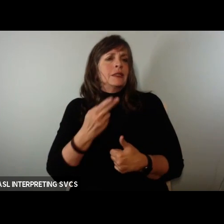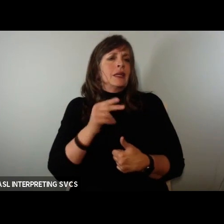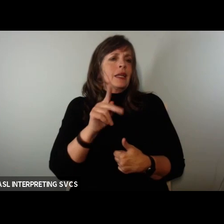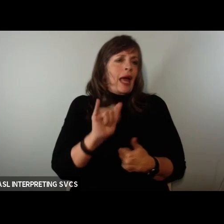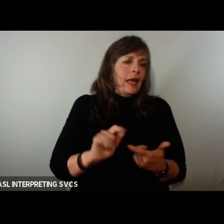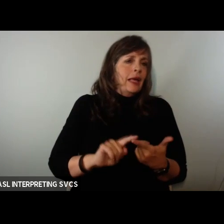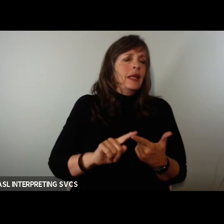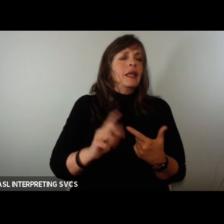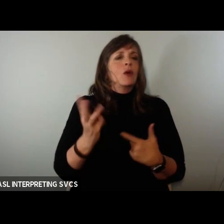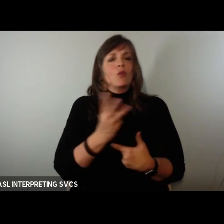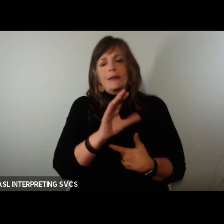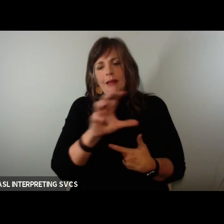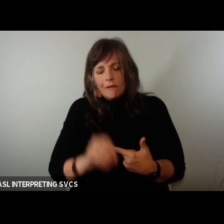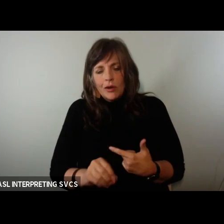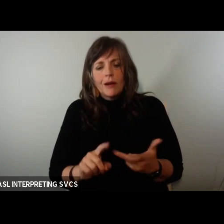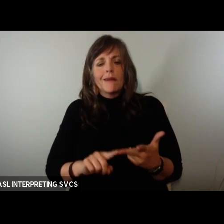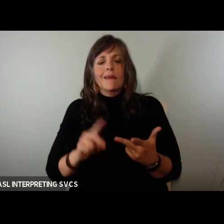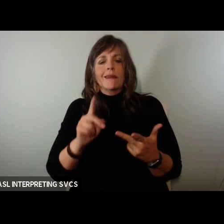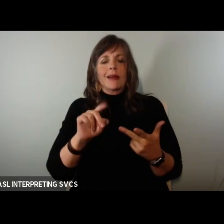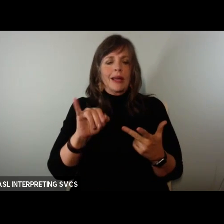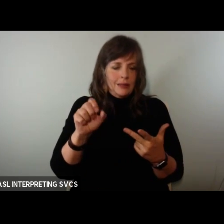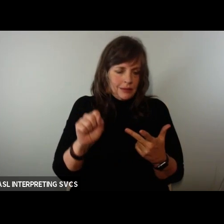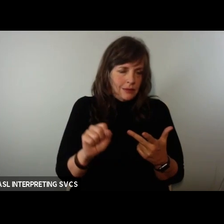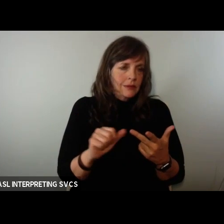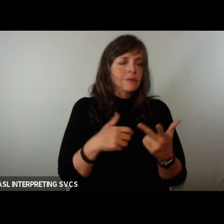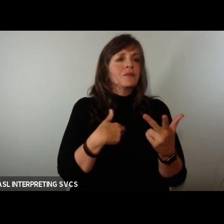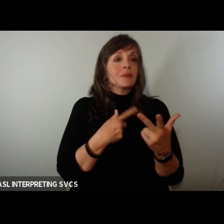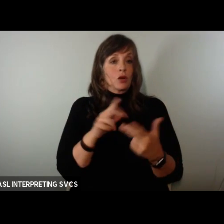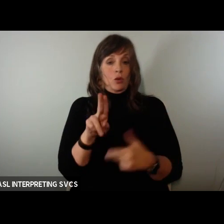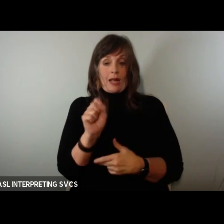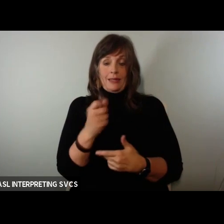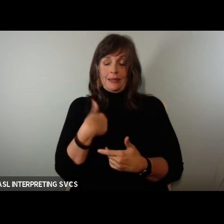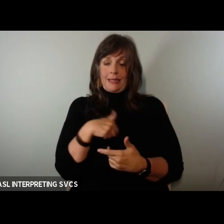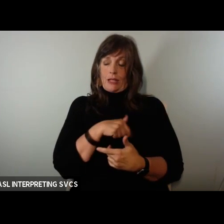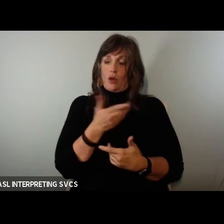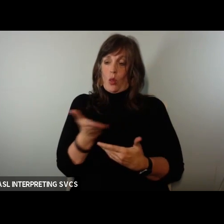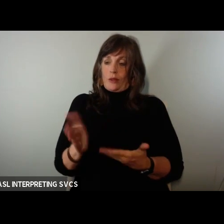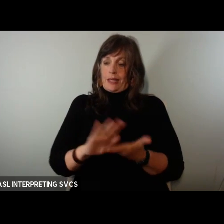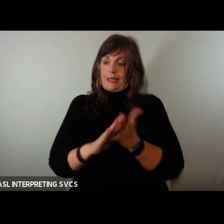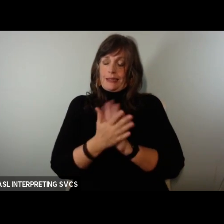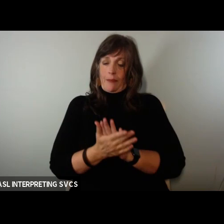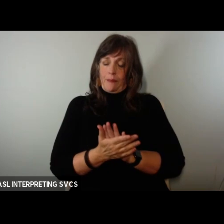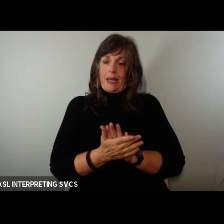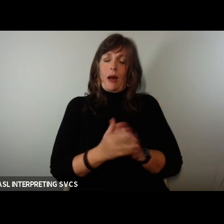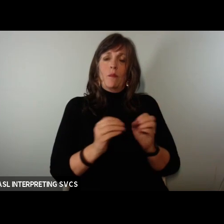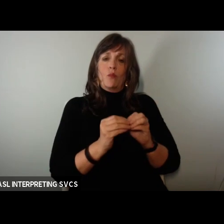In the United States, these mechanisms have moved online in the form of the GoFundMe campaign